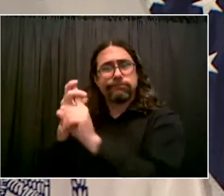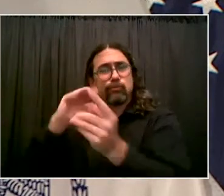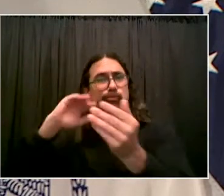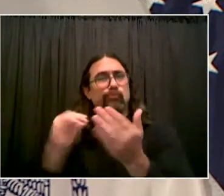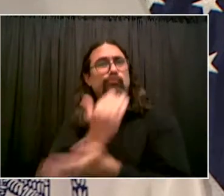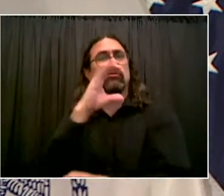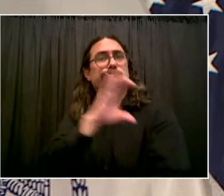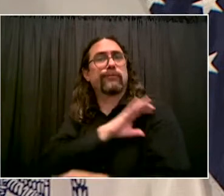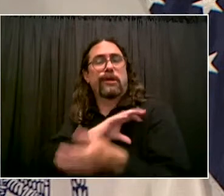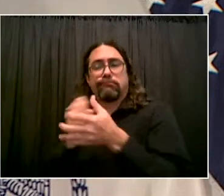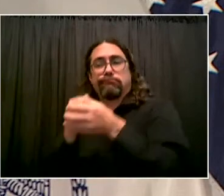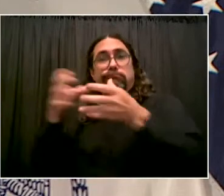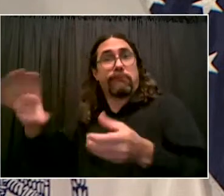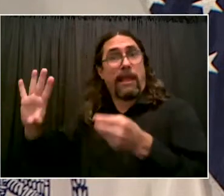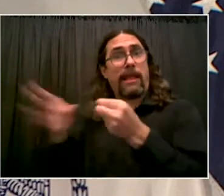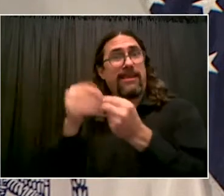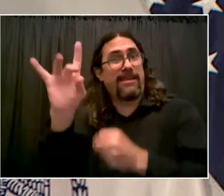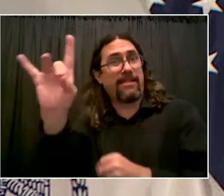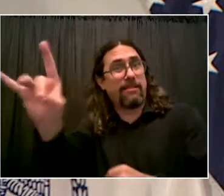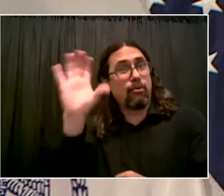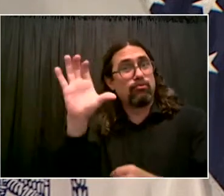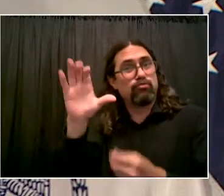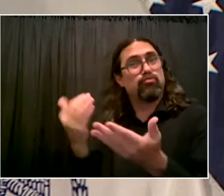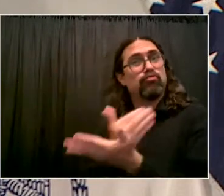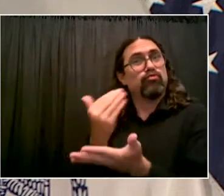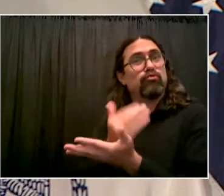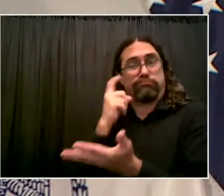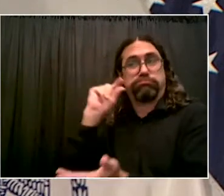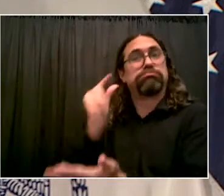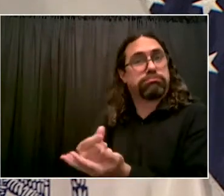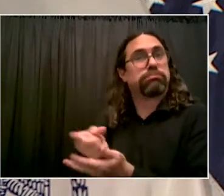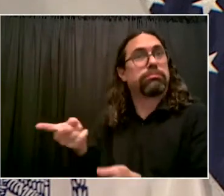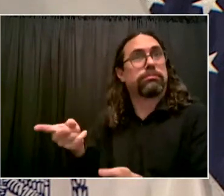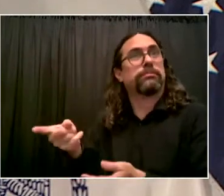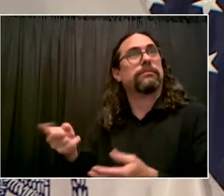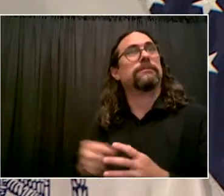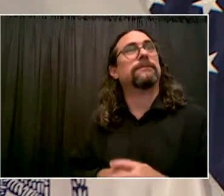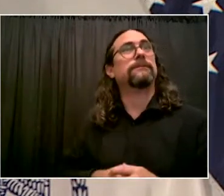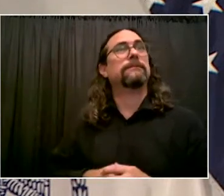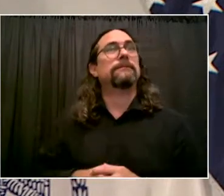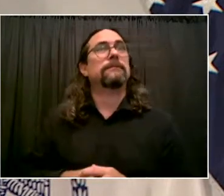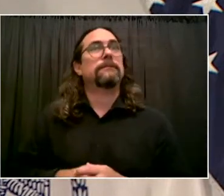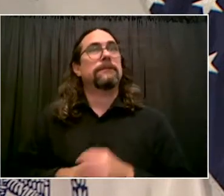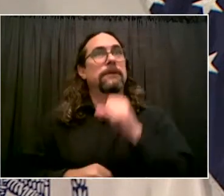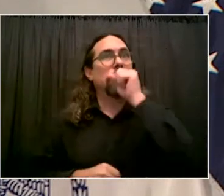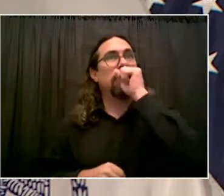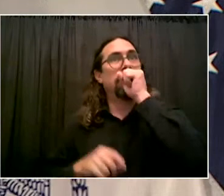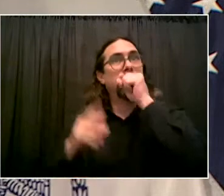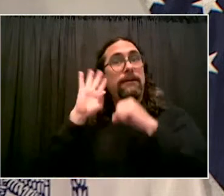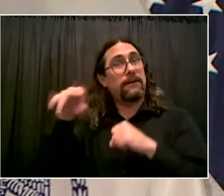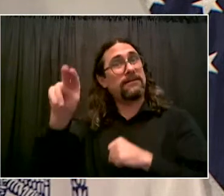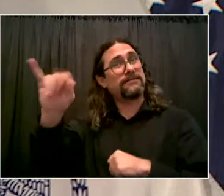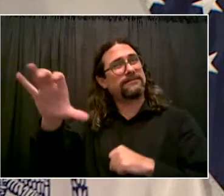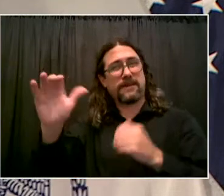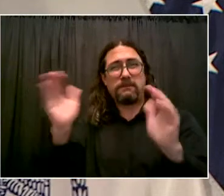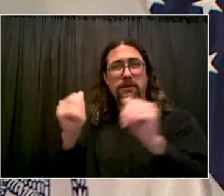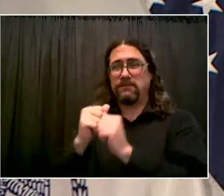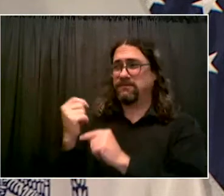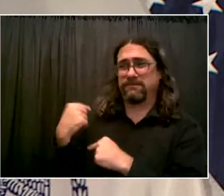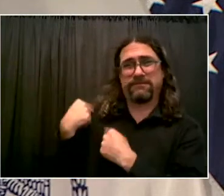ARE OUT ON THE STERETS NOW HELPING TO KEEP US MORE SAFE.